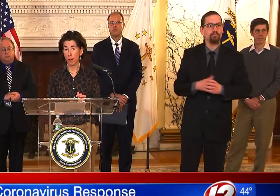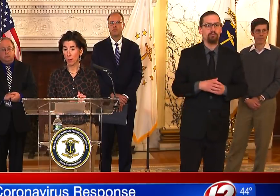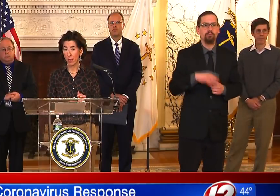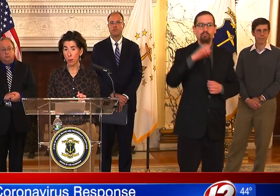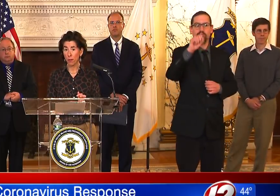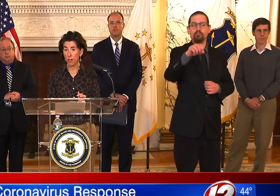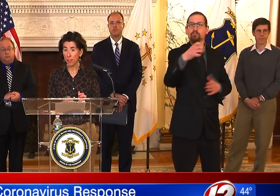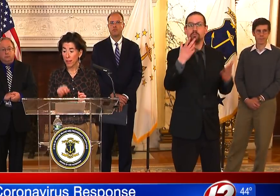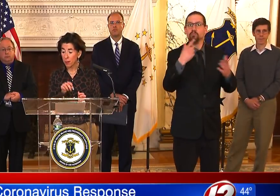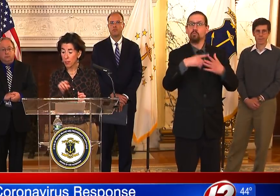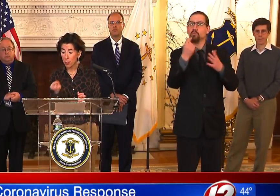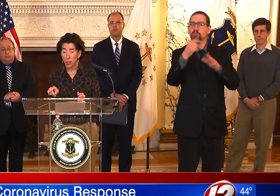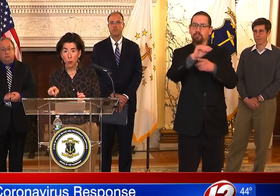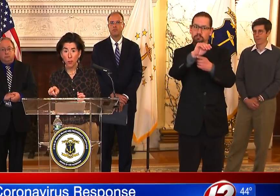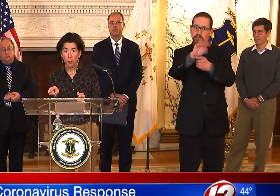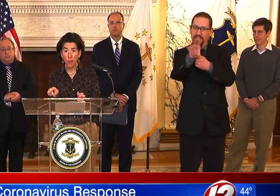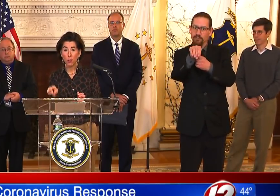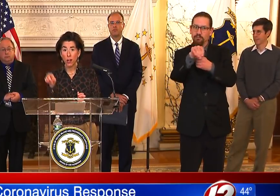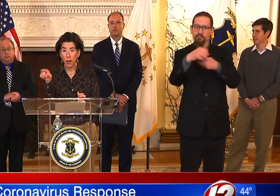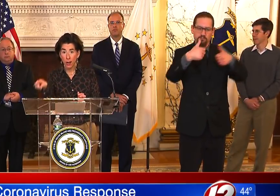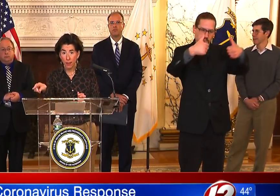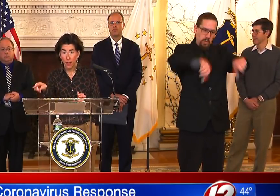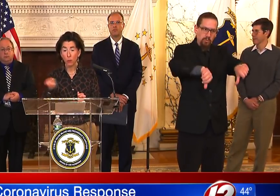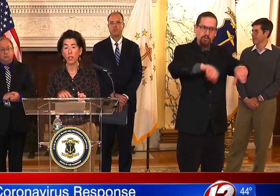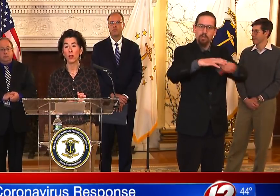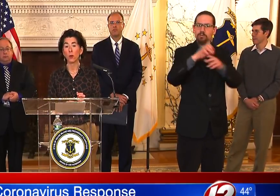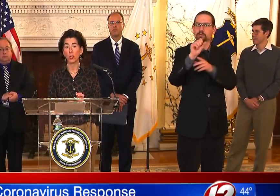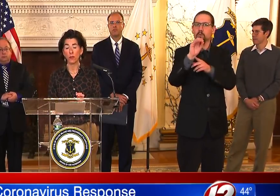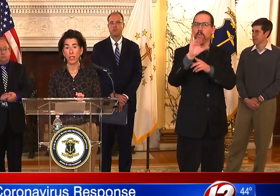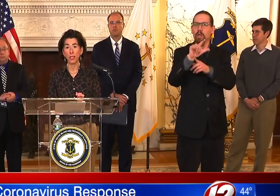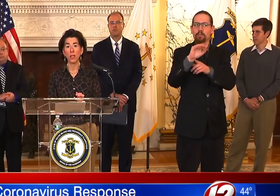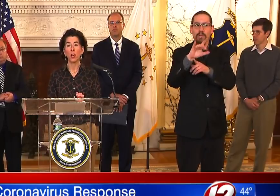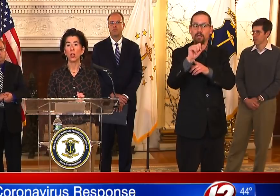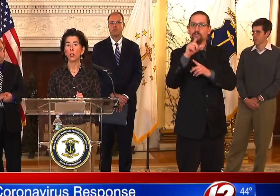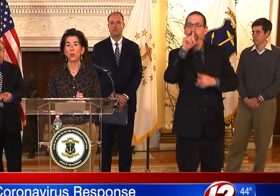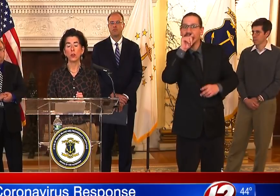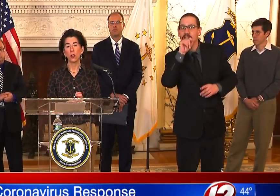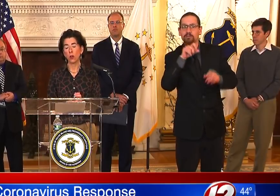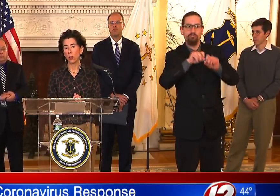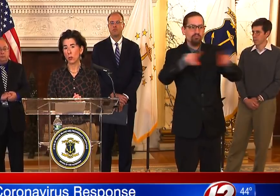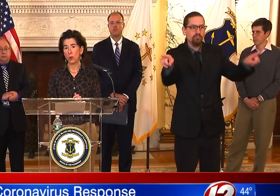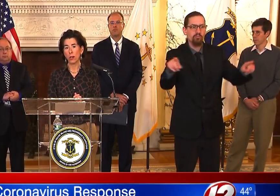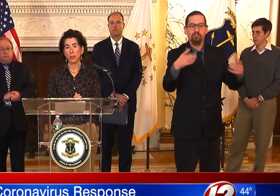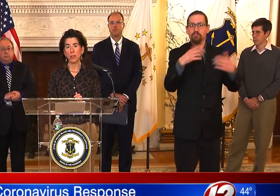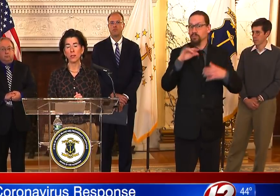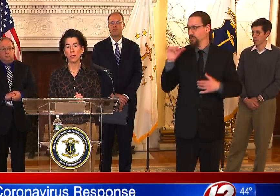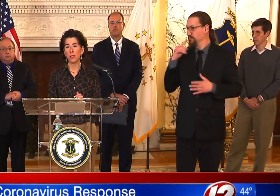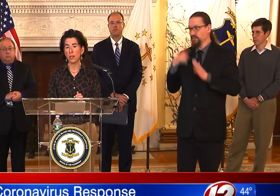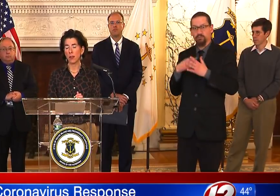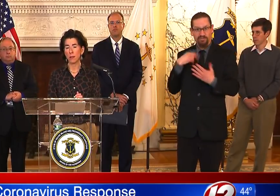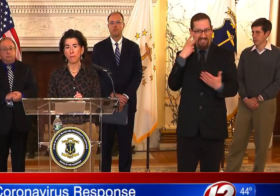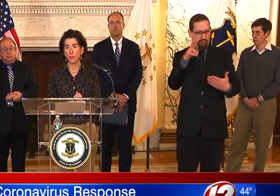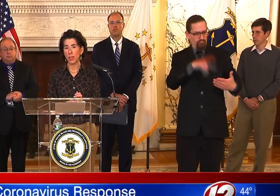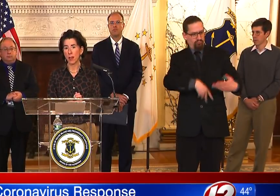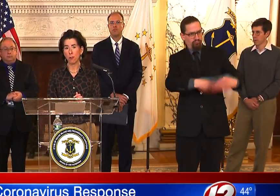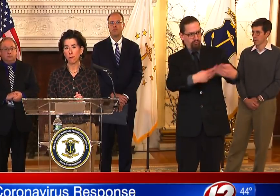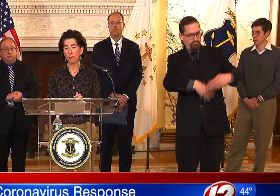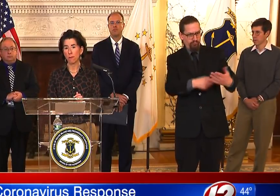NUMBER OF DIFFERENT WAYS. YOU CAN TWEET A PICTURE, THAT HAS BEEN HELPFUL. IT ALLOWS US TO KNOW WHERE THE